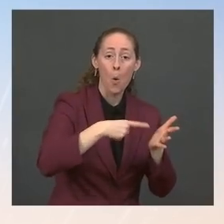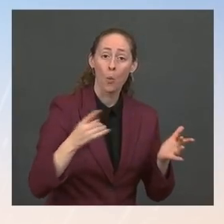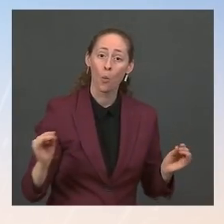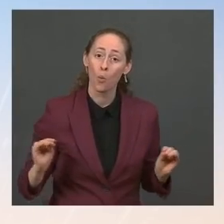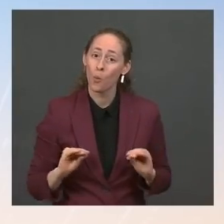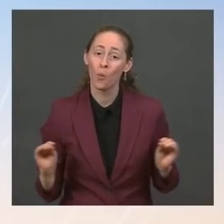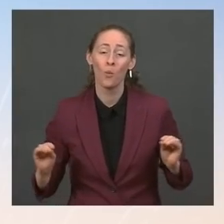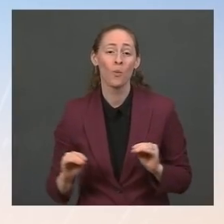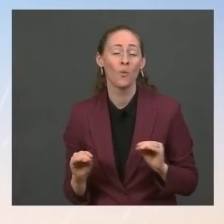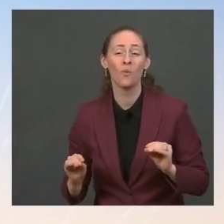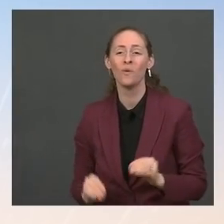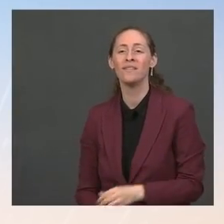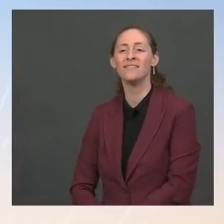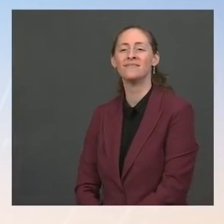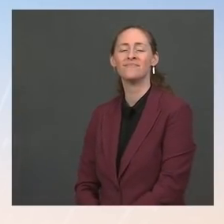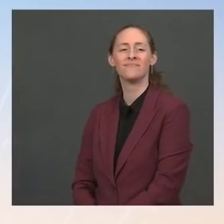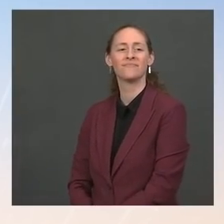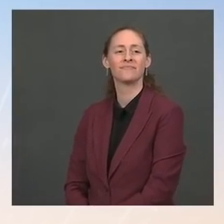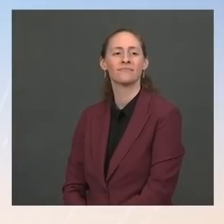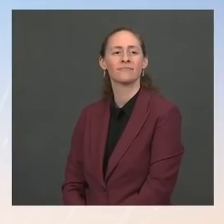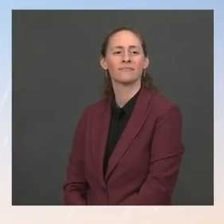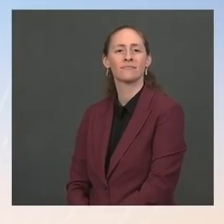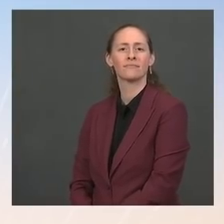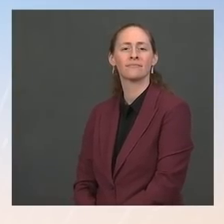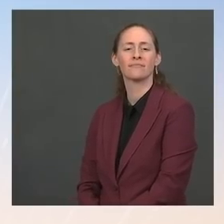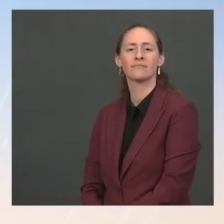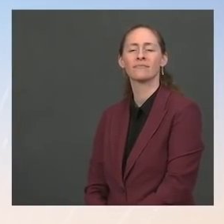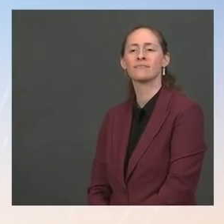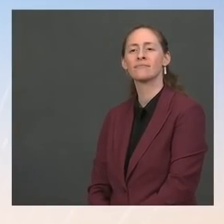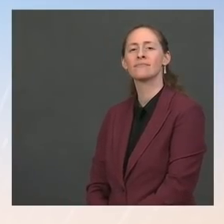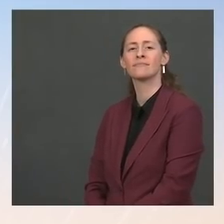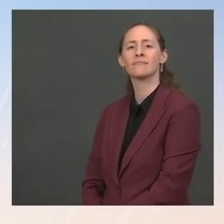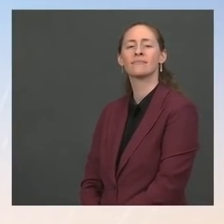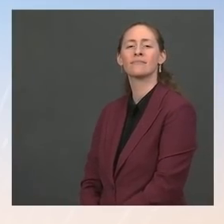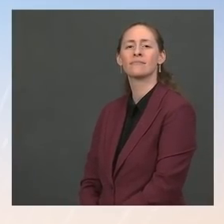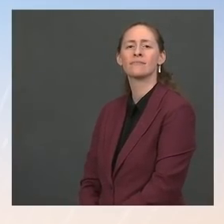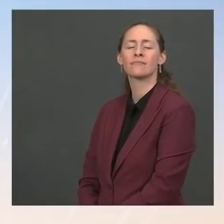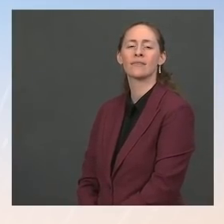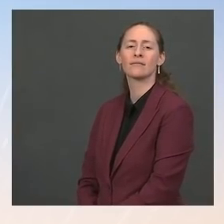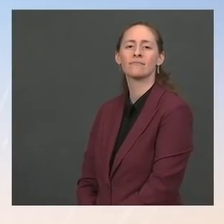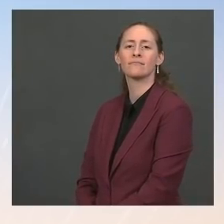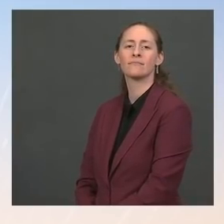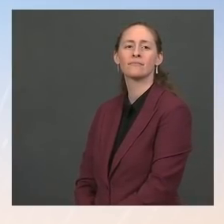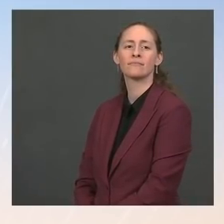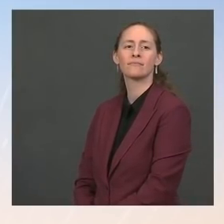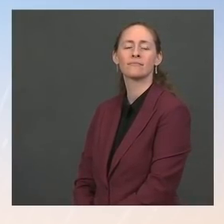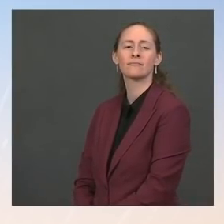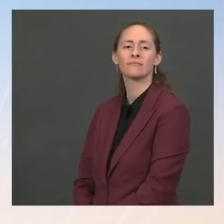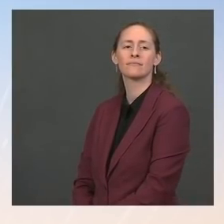there are about 200 acting positions in the federal government that will kind of lose their authority